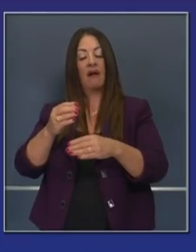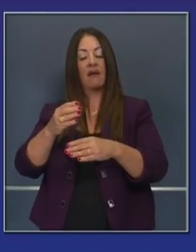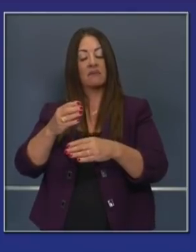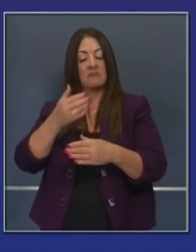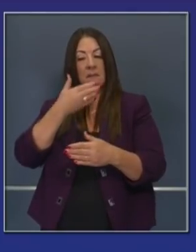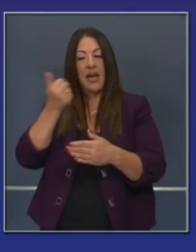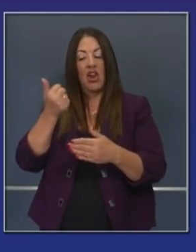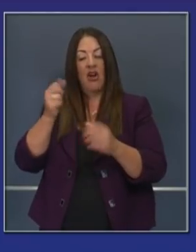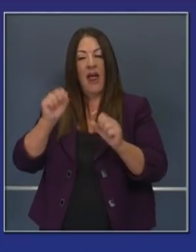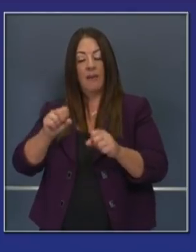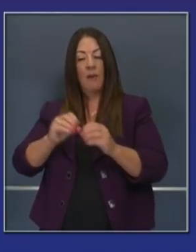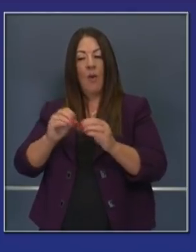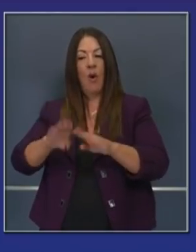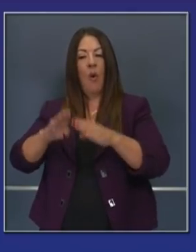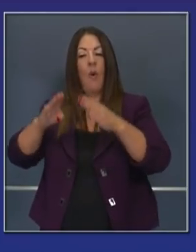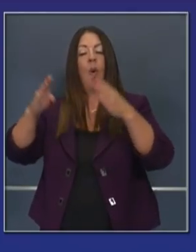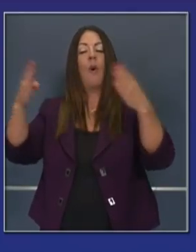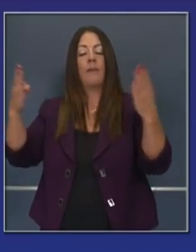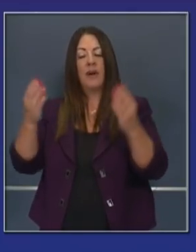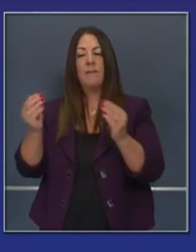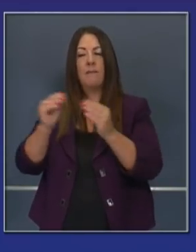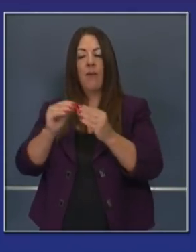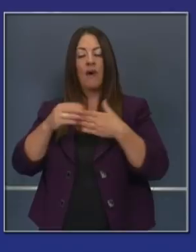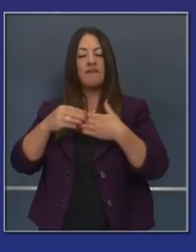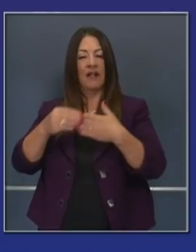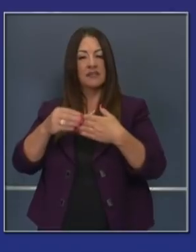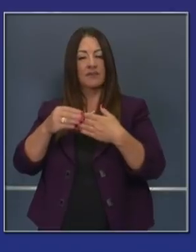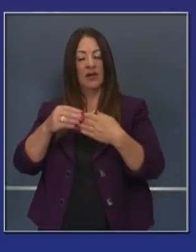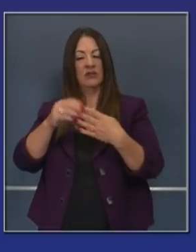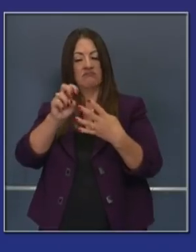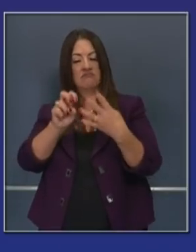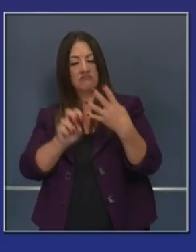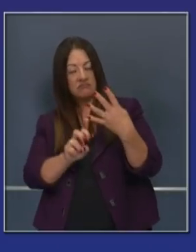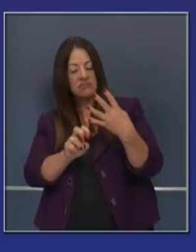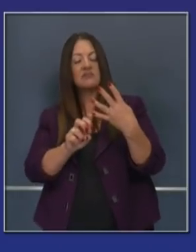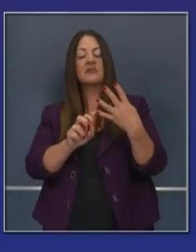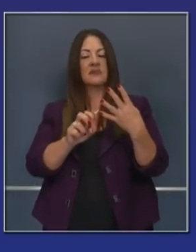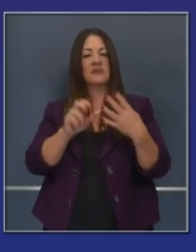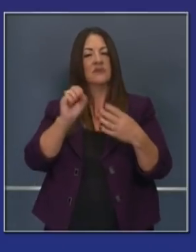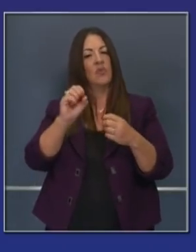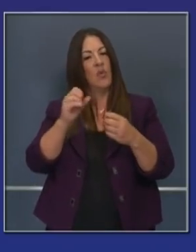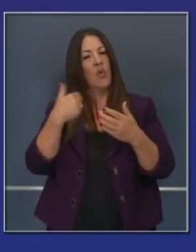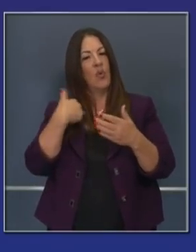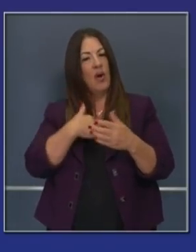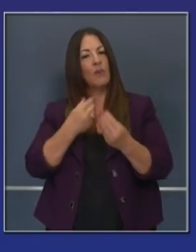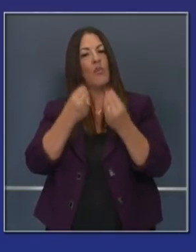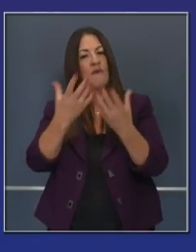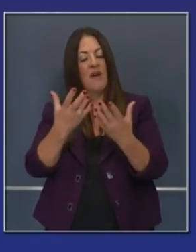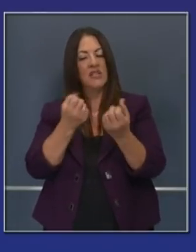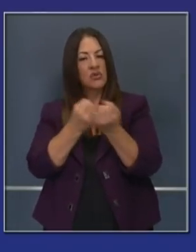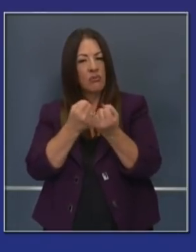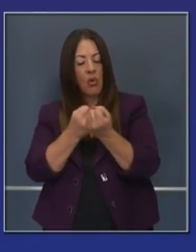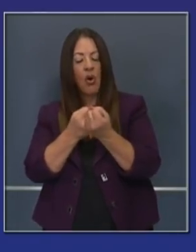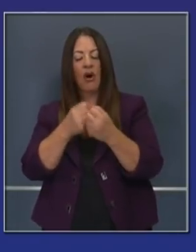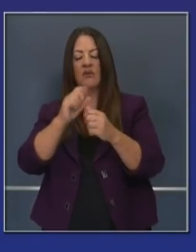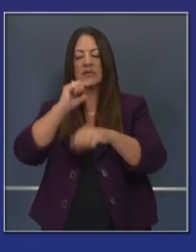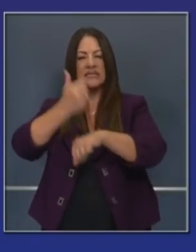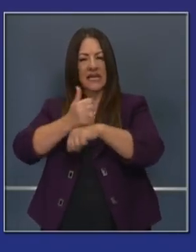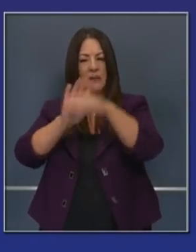TO MODIFYING OUR STAY AT HOME ORDERER OUR INDUSTRY BY INDUSTRY, SECTOR BY SECTOR GUIDELINES, ALLOWING MORE CAPACITY, MORE ABILITY FOR